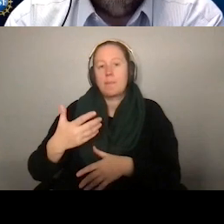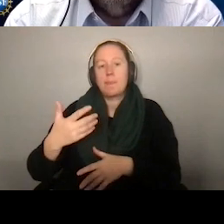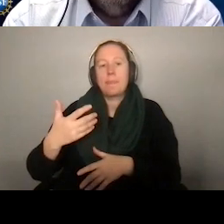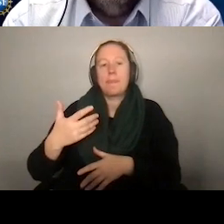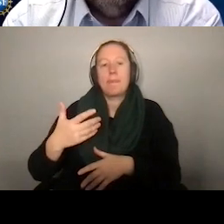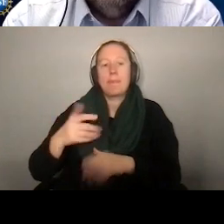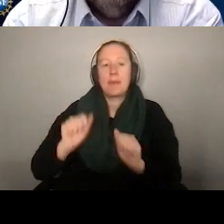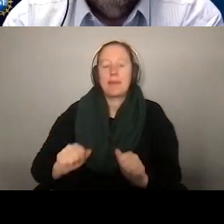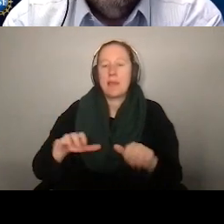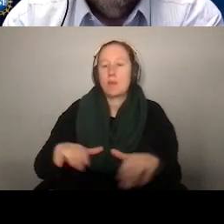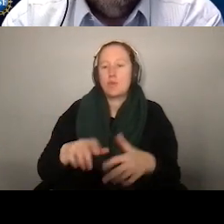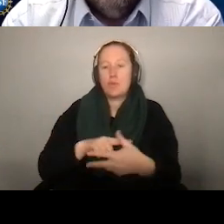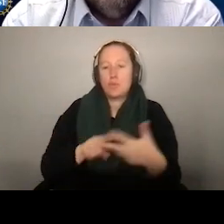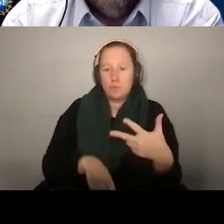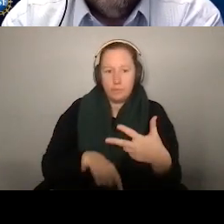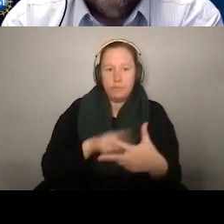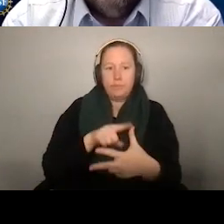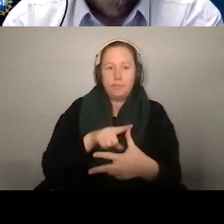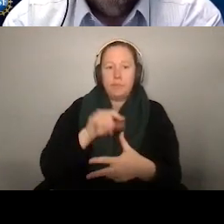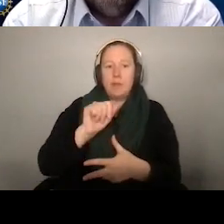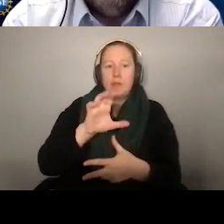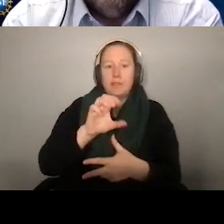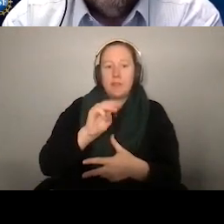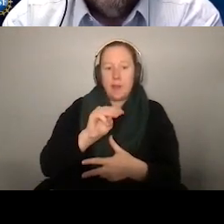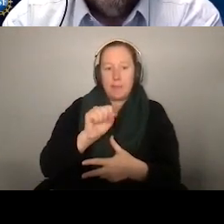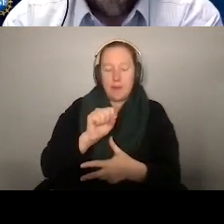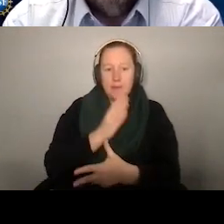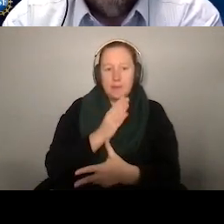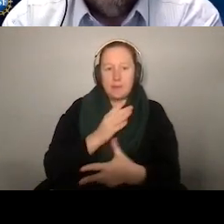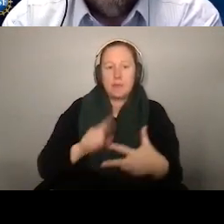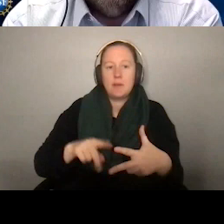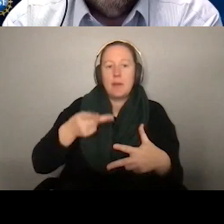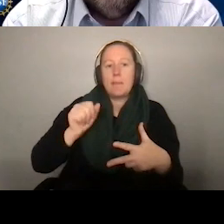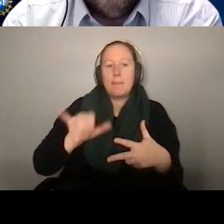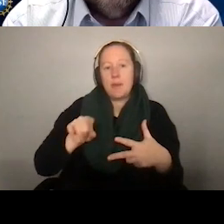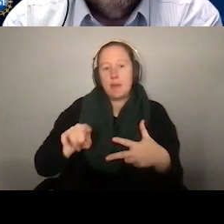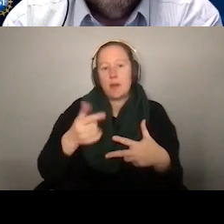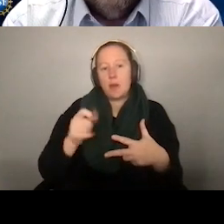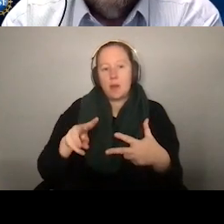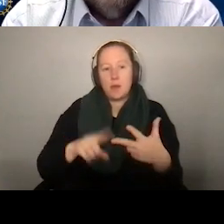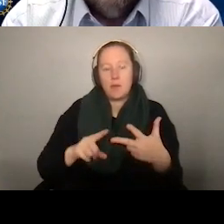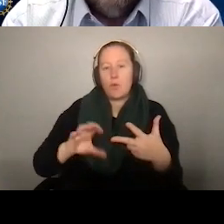three ways using ACMS pay.gov or by check within